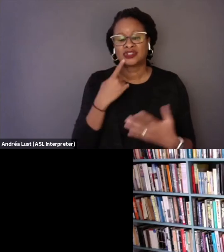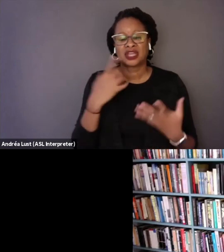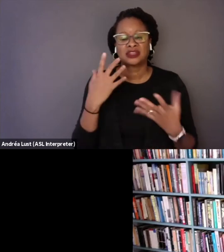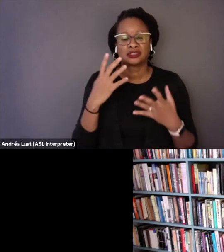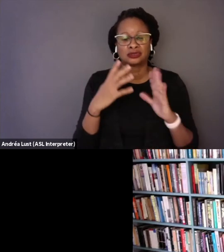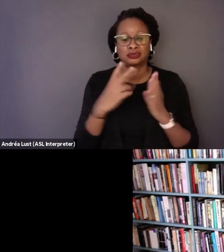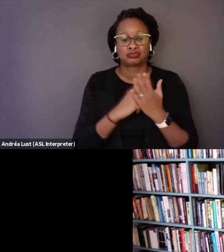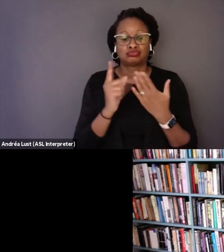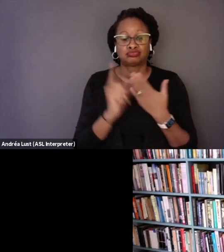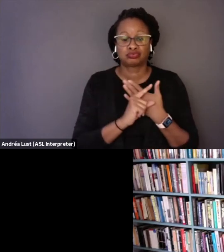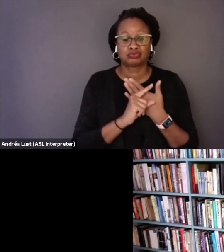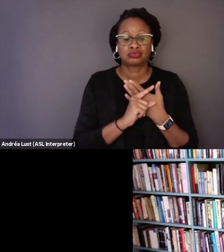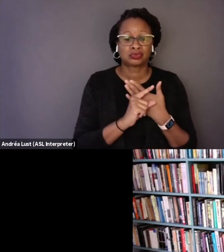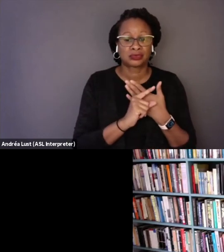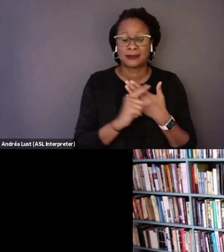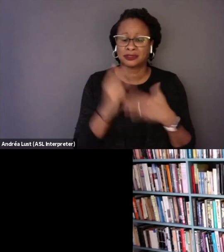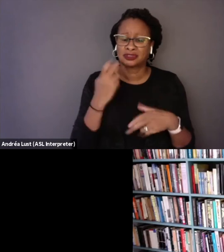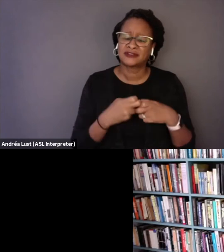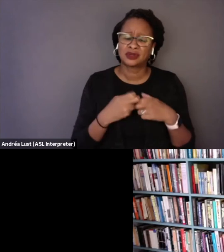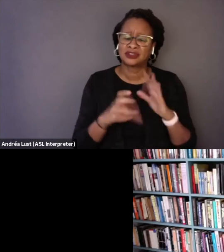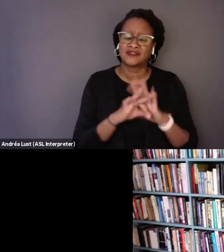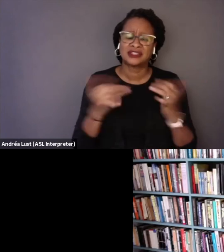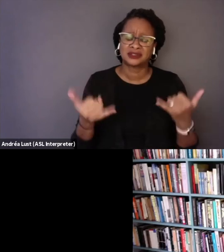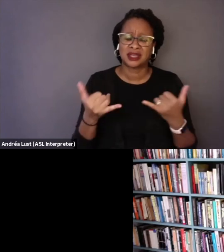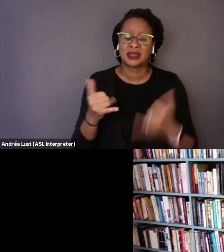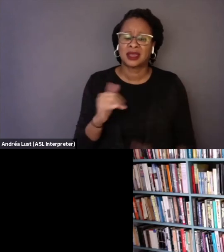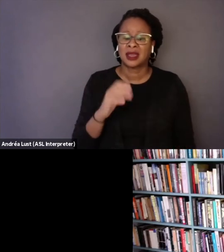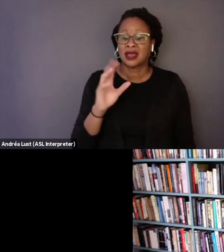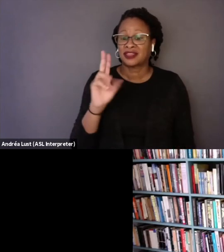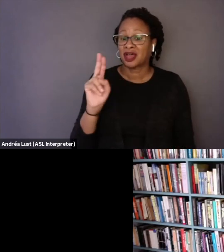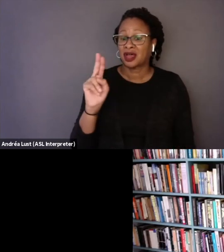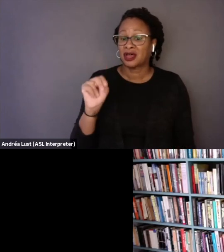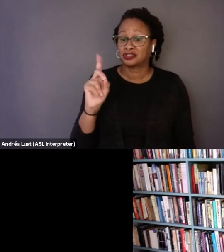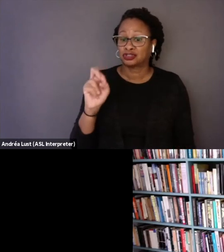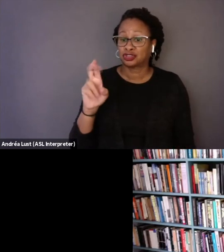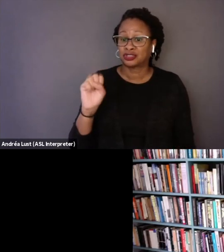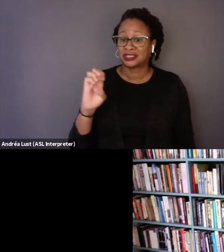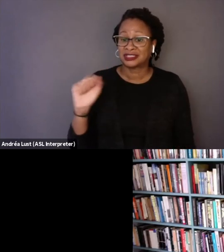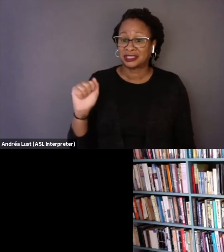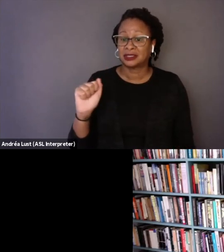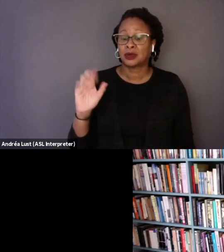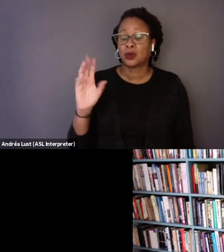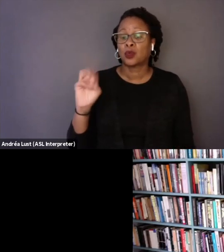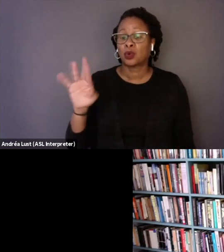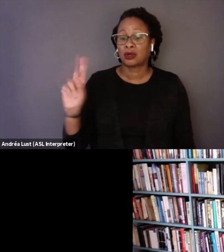"The Undersea World of Jacques Cousteau"? Look, technology has evolved so profoundly